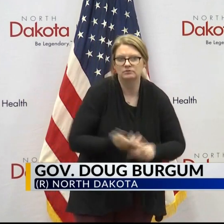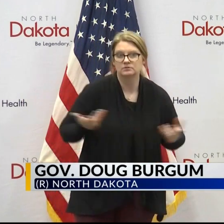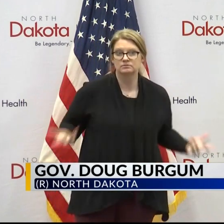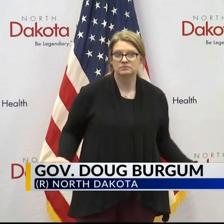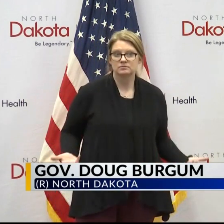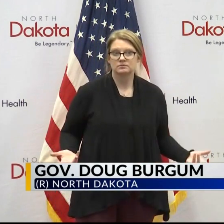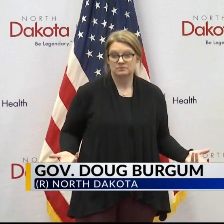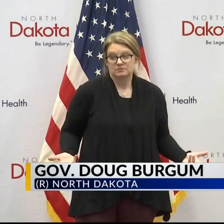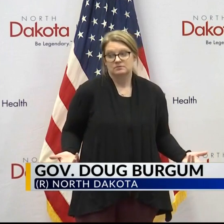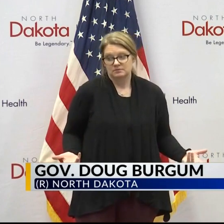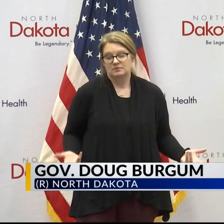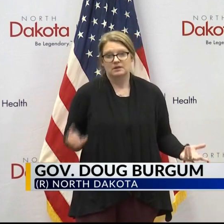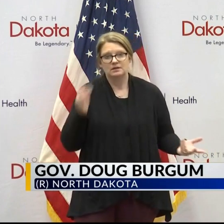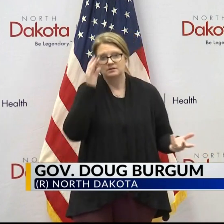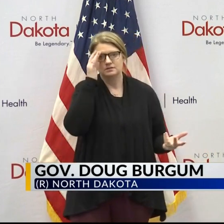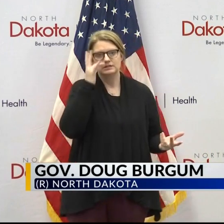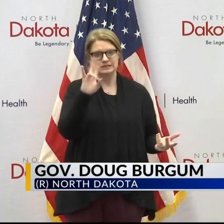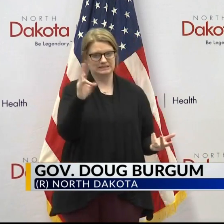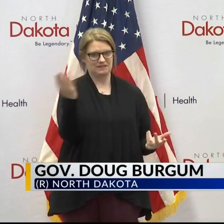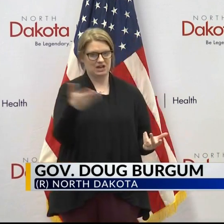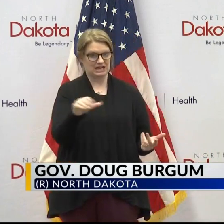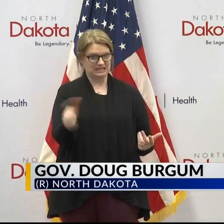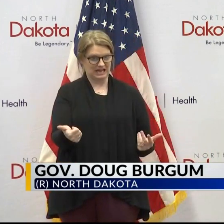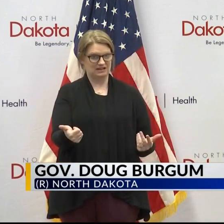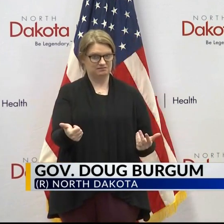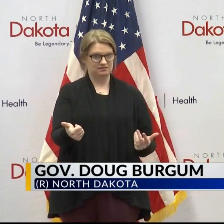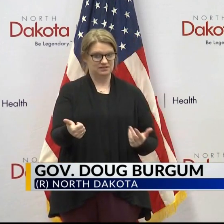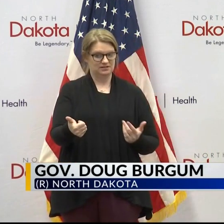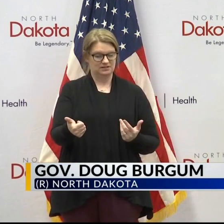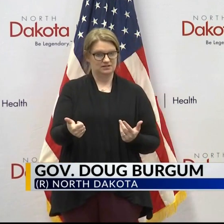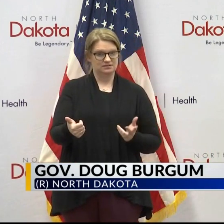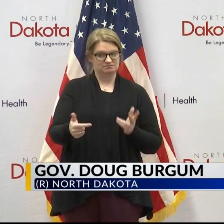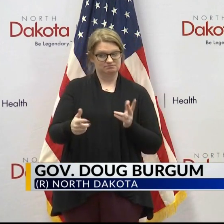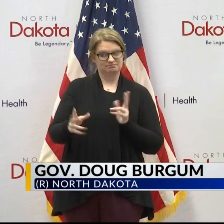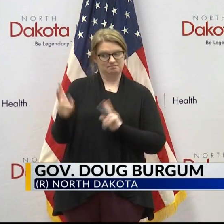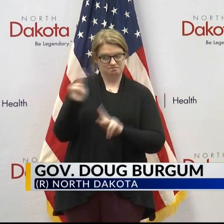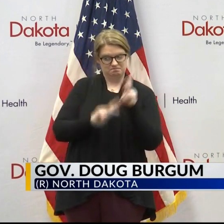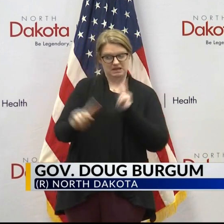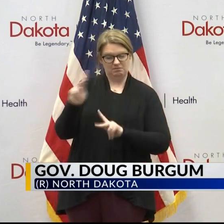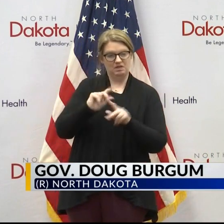BECAUSE THE -- CHILDCARE IS ESSENTIAL TO EVERY BUSINESS WHETHER YOU ARE A SMALL MEDIUM OR LARGE BUSINESS. IN EVERY SECTOR, IF YOU HAVE